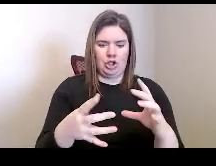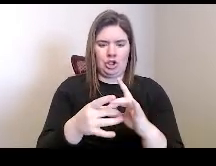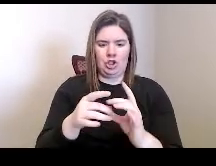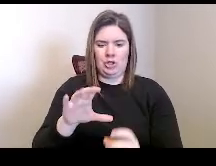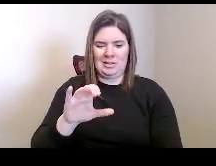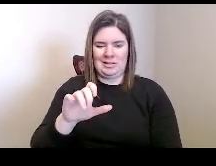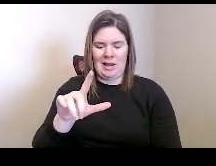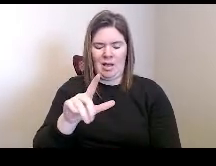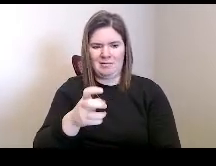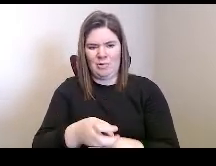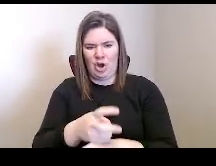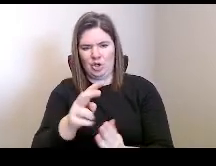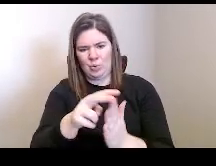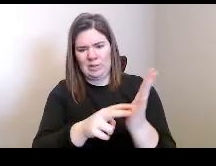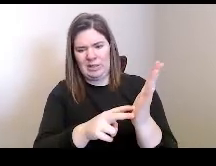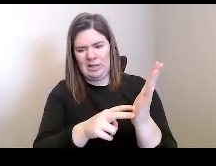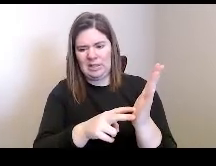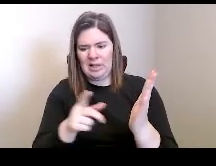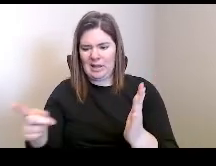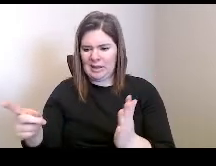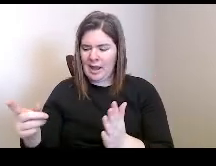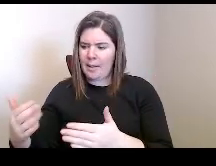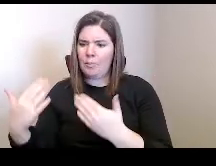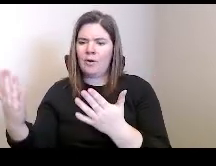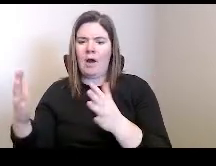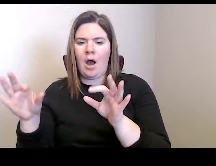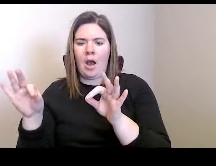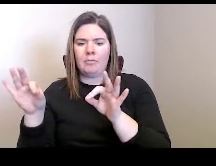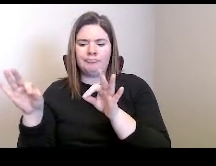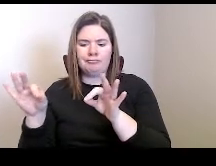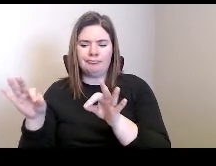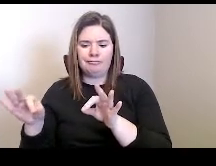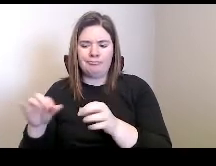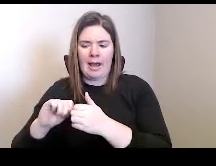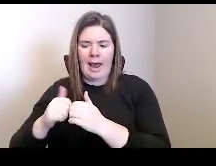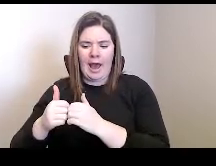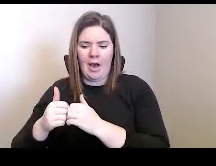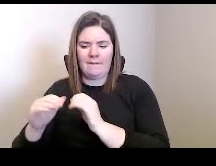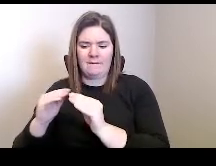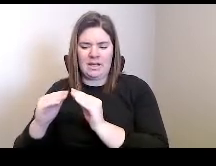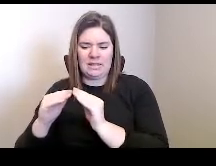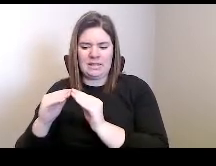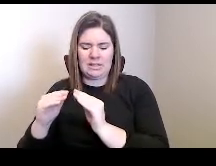And they even provide steps to fix it, so you know if you finish this training and forget what